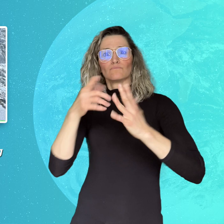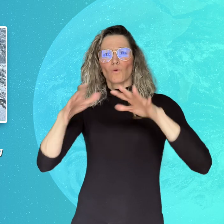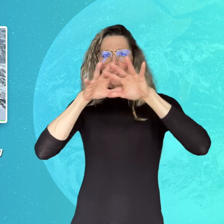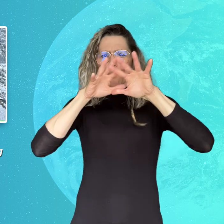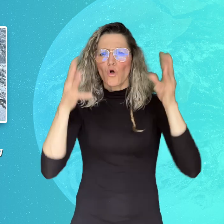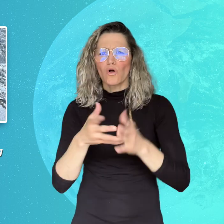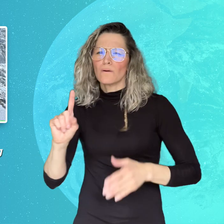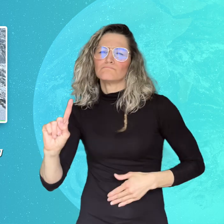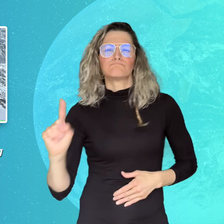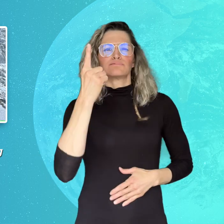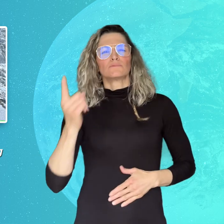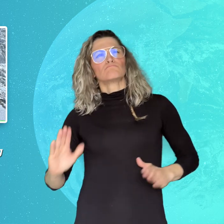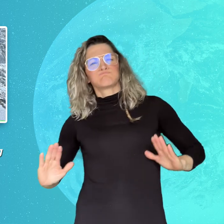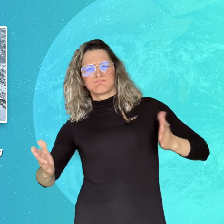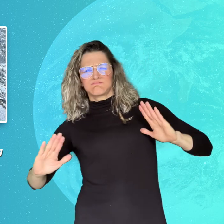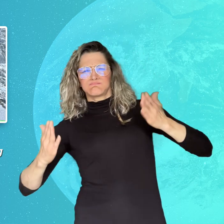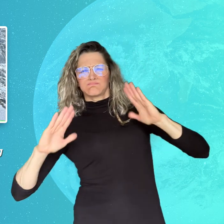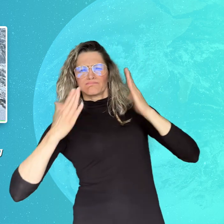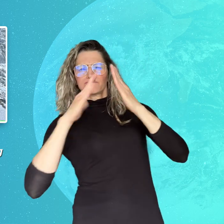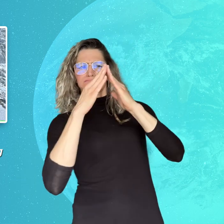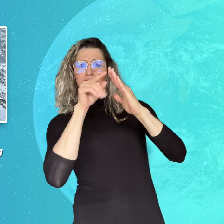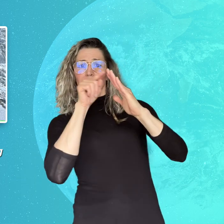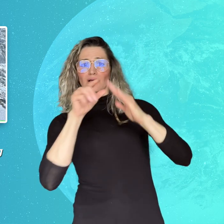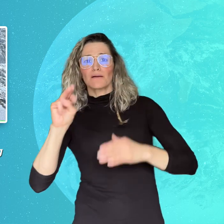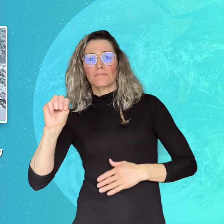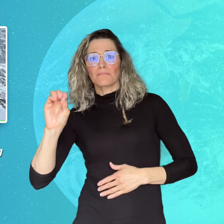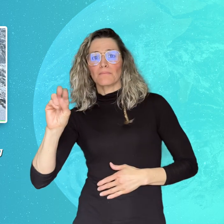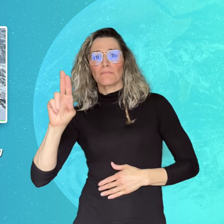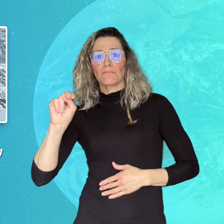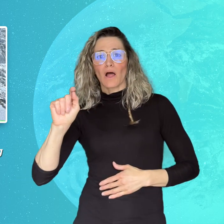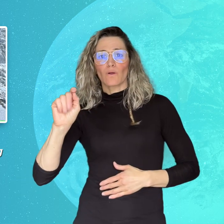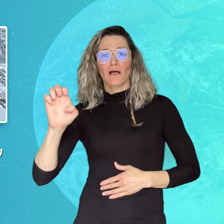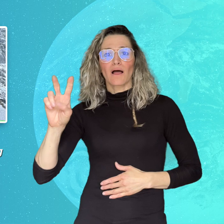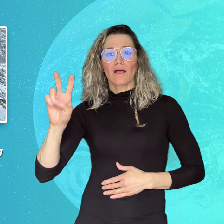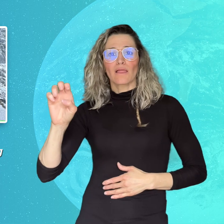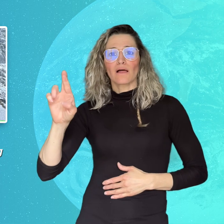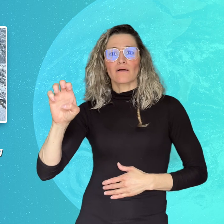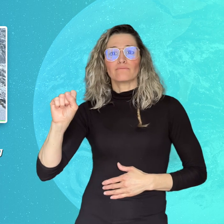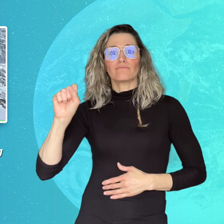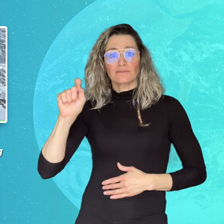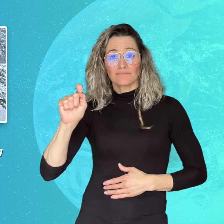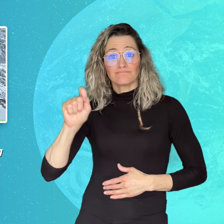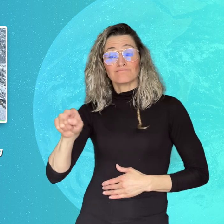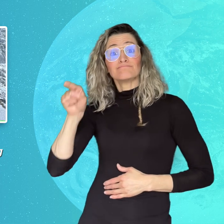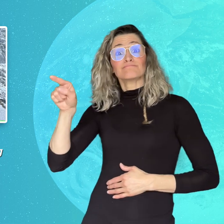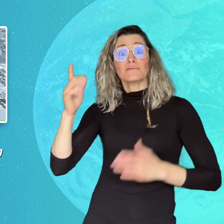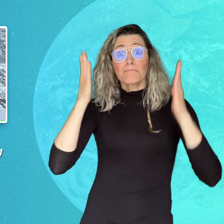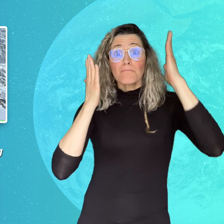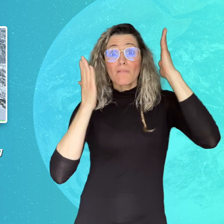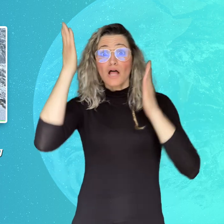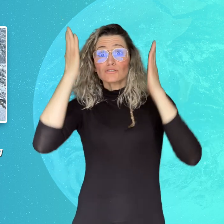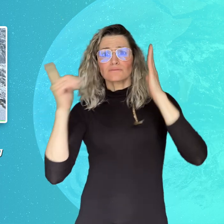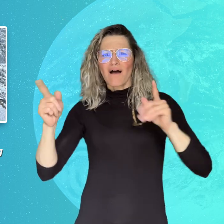as Malaysians celebrated the country’s first Deaf Everest summit,